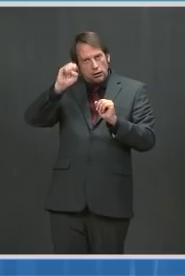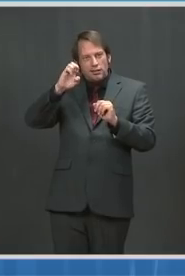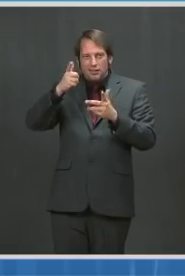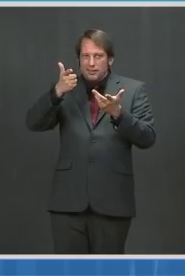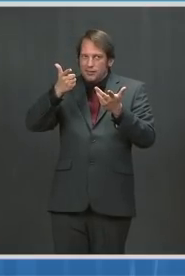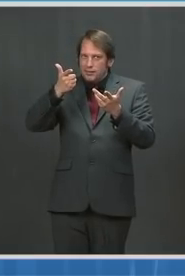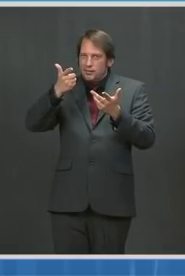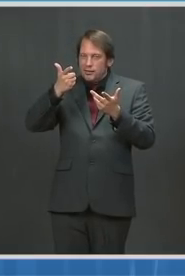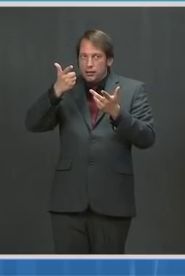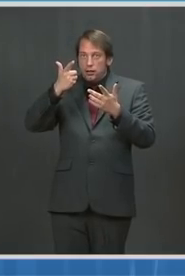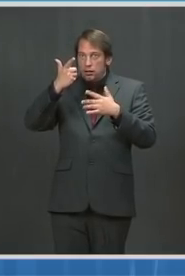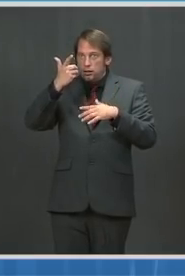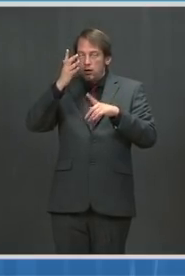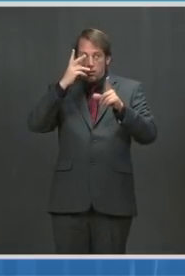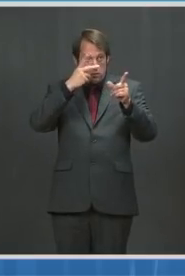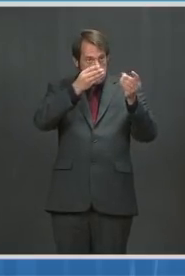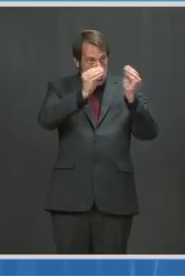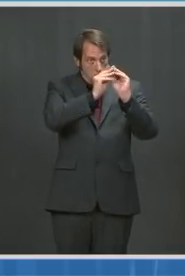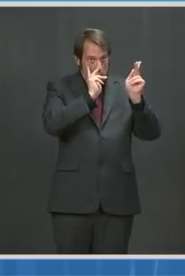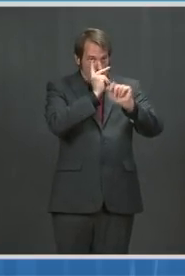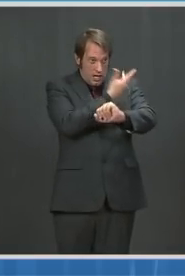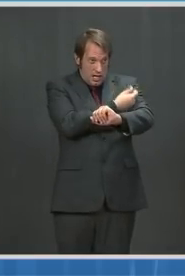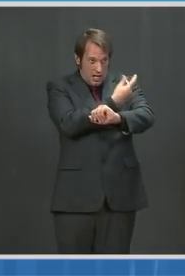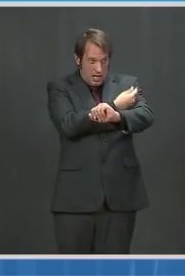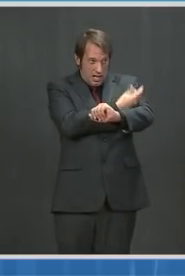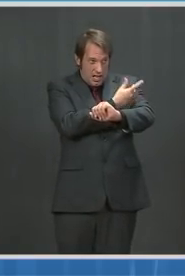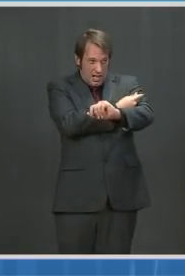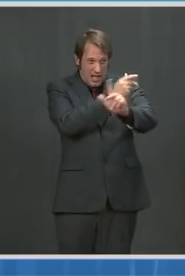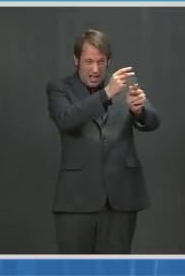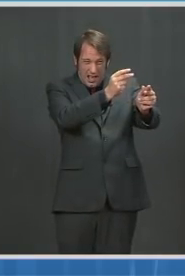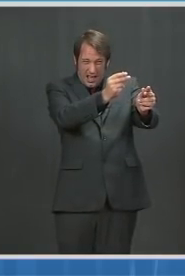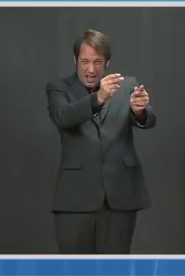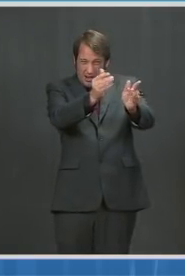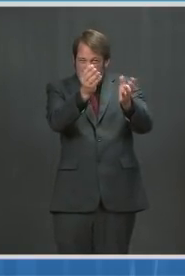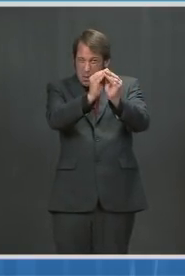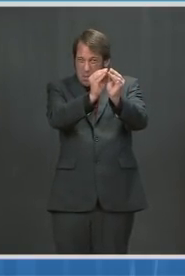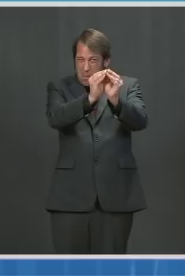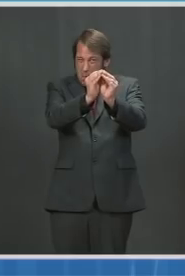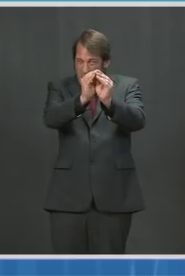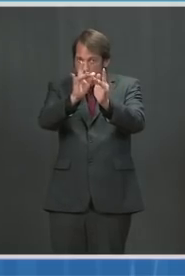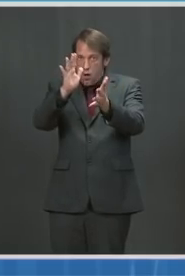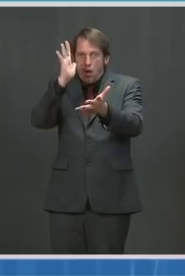that those case count numbers will come down. But we would not recommend doing anything different